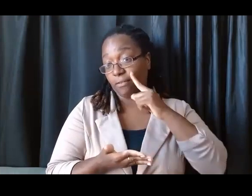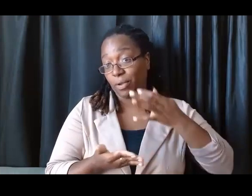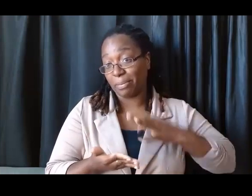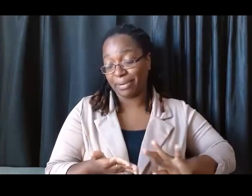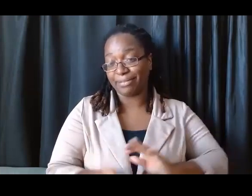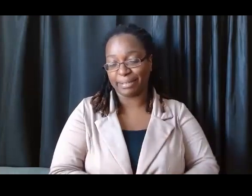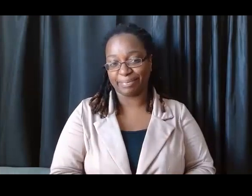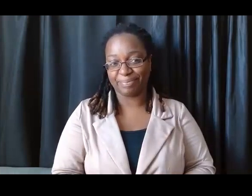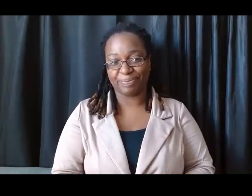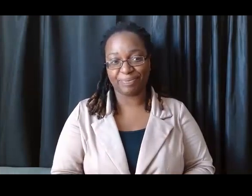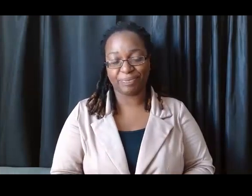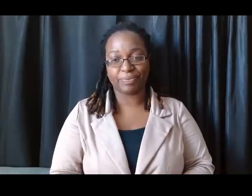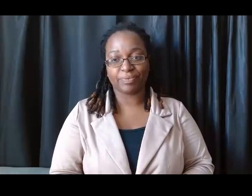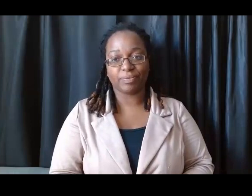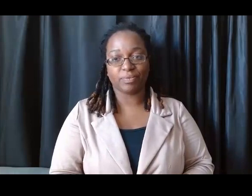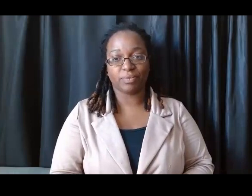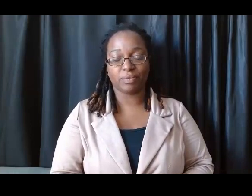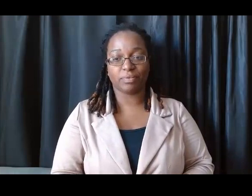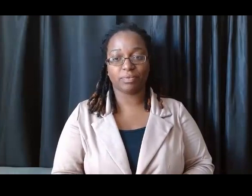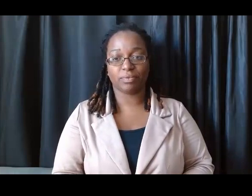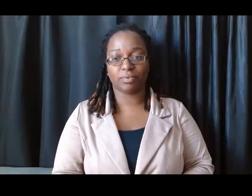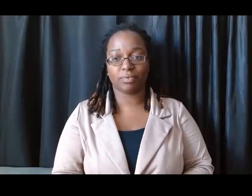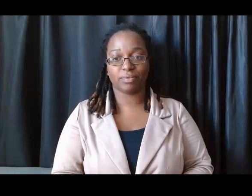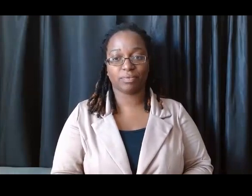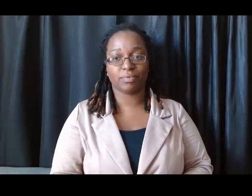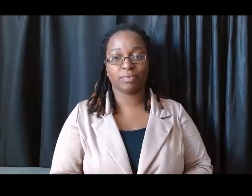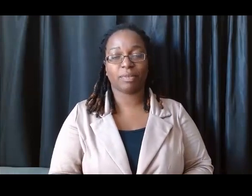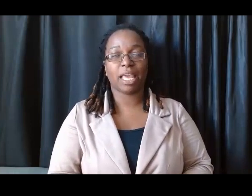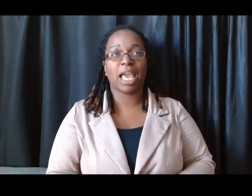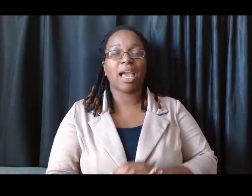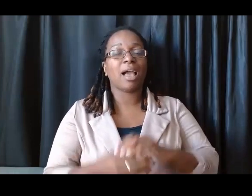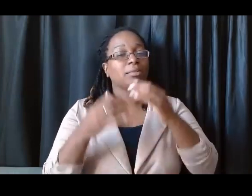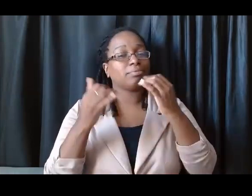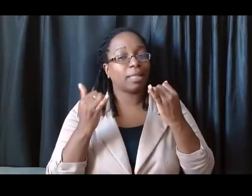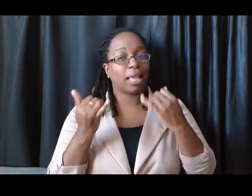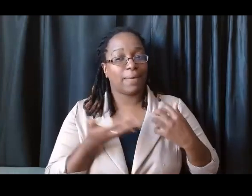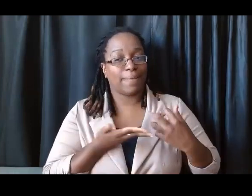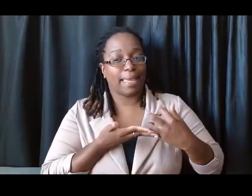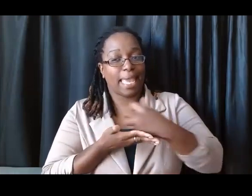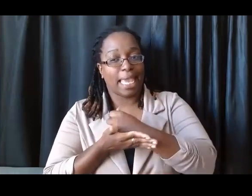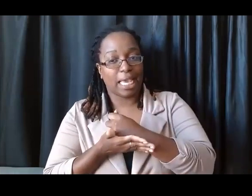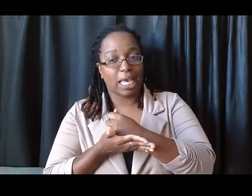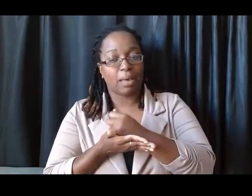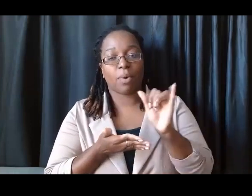Also in terms of income, one of the things that can count is the value of food or shelter the person gets